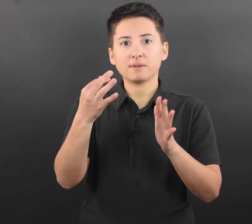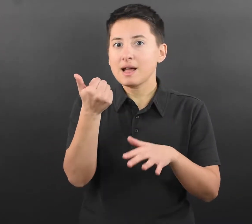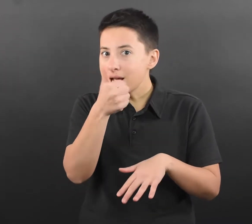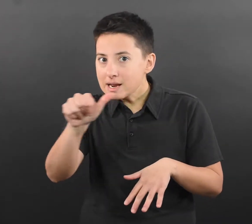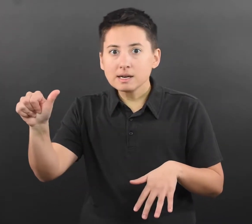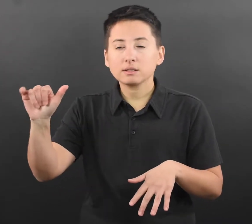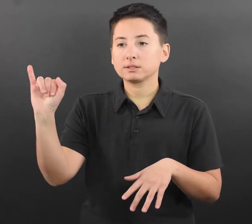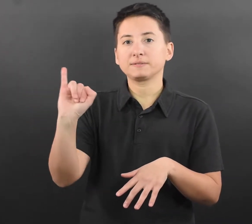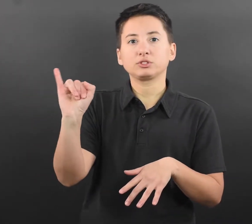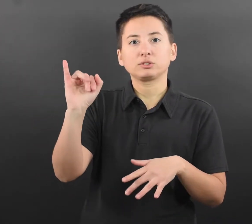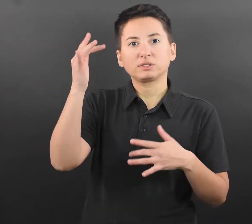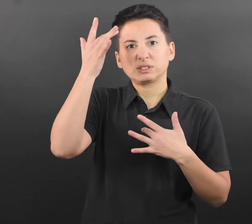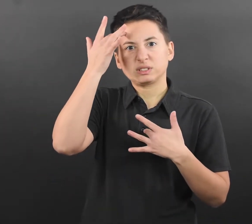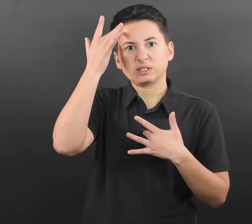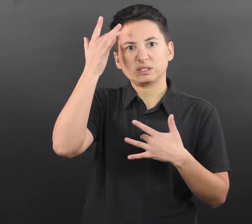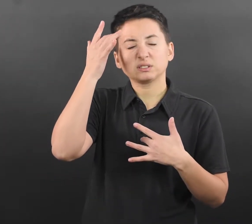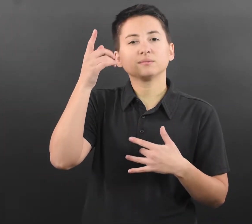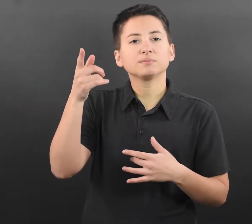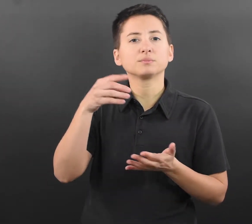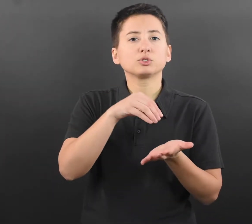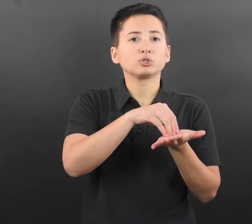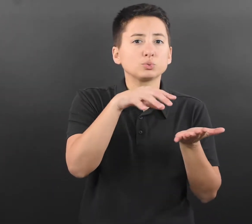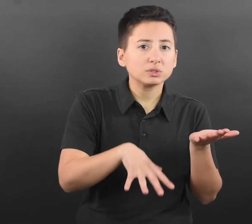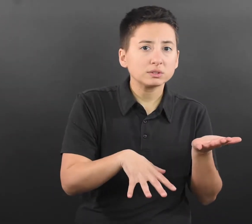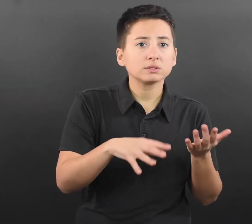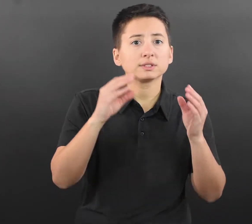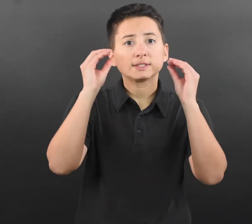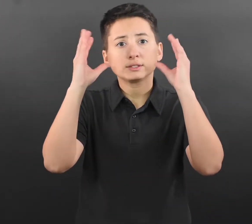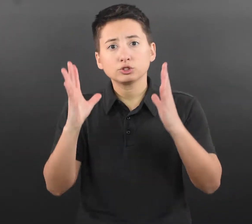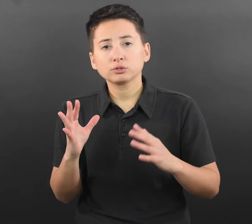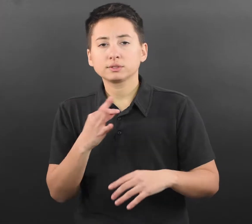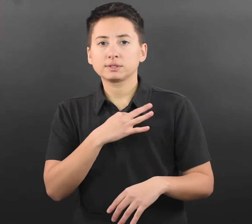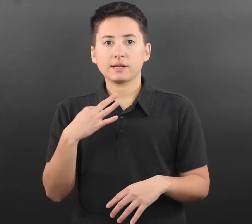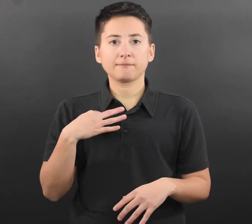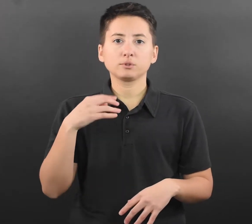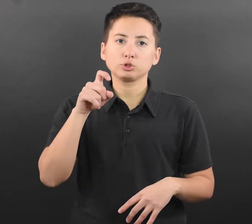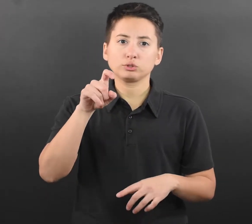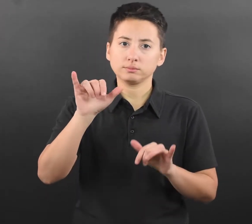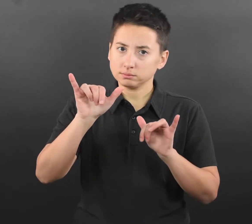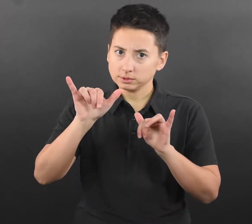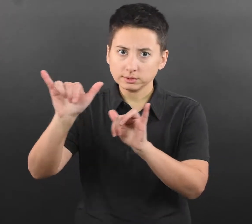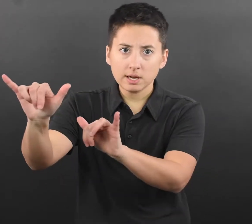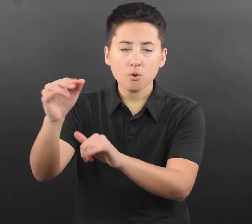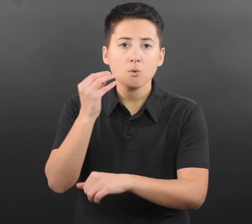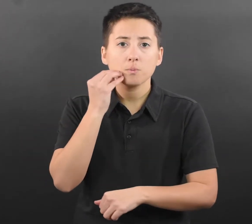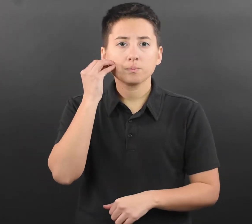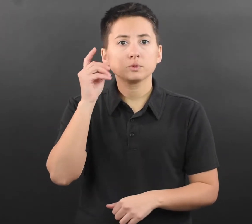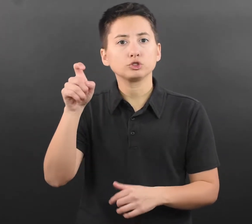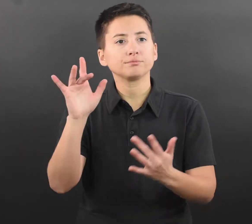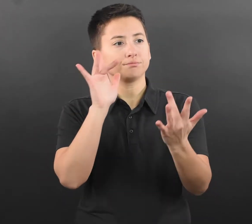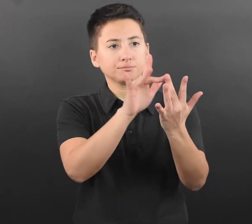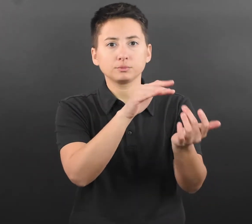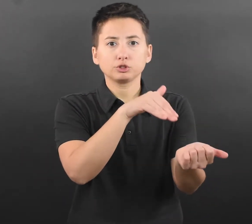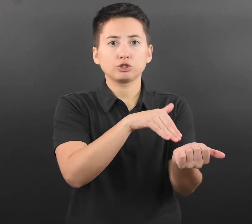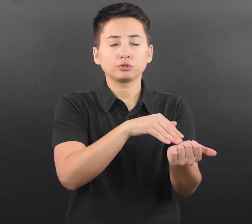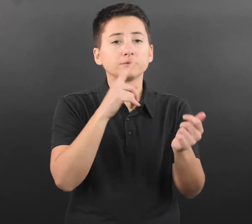and should contact their health care provider for testing and care.